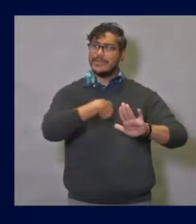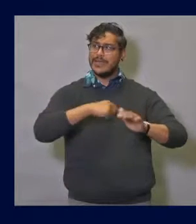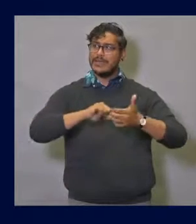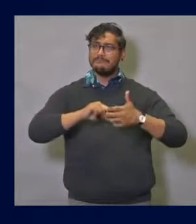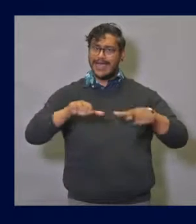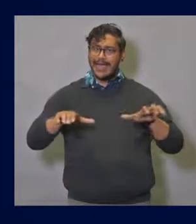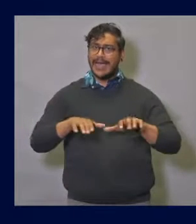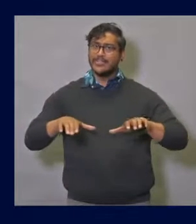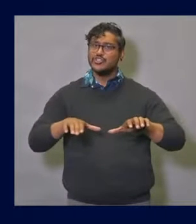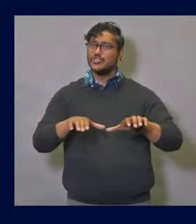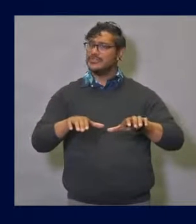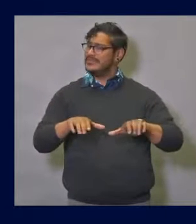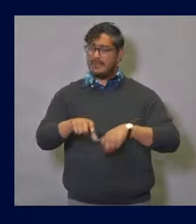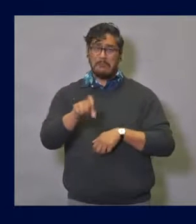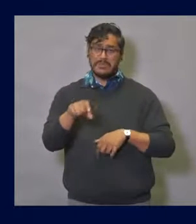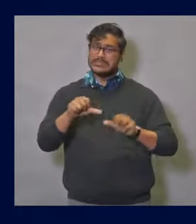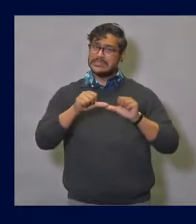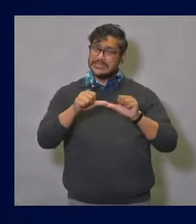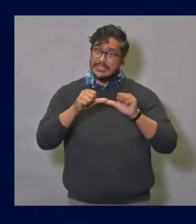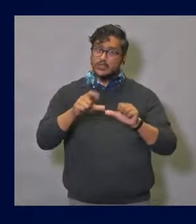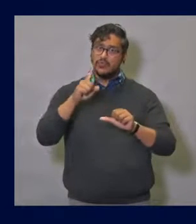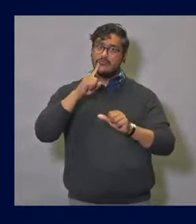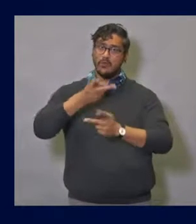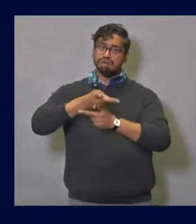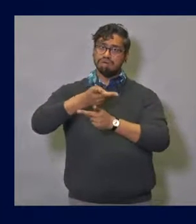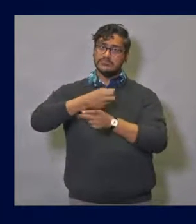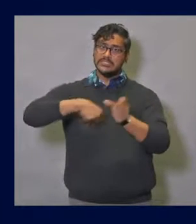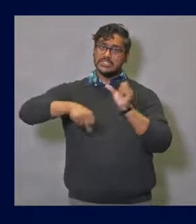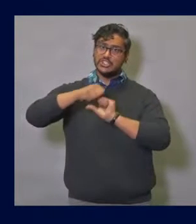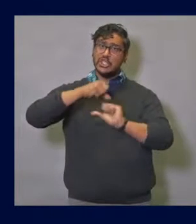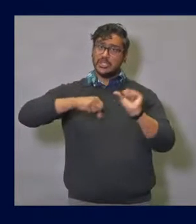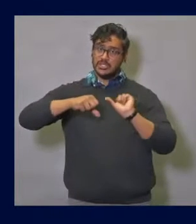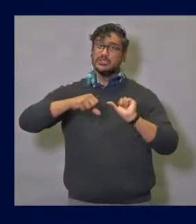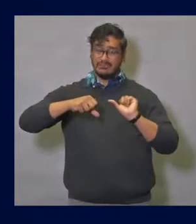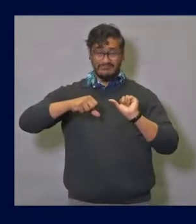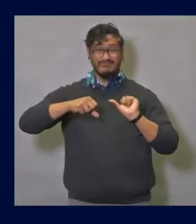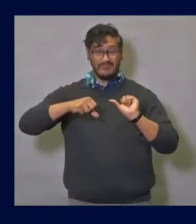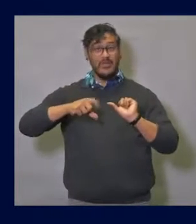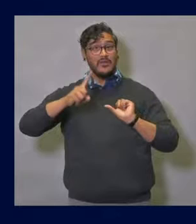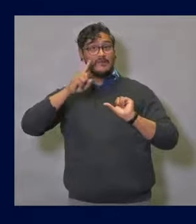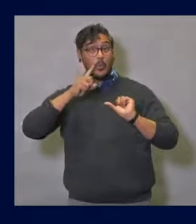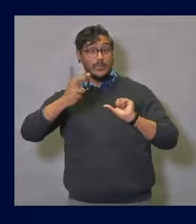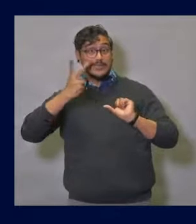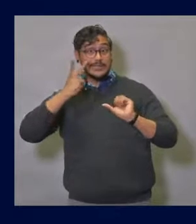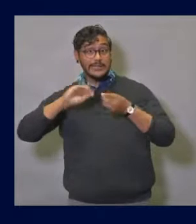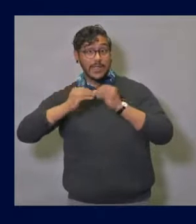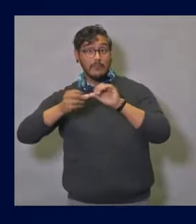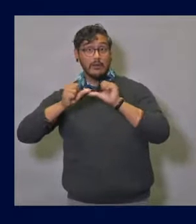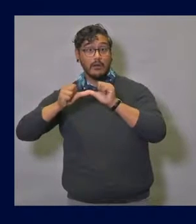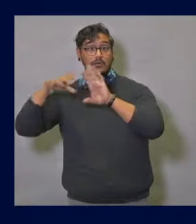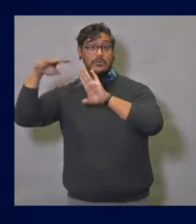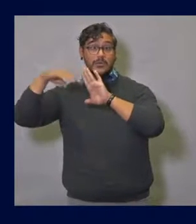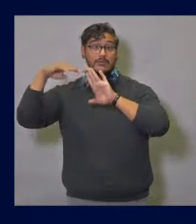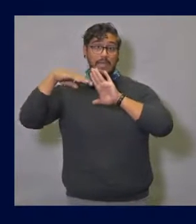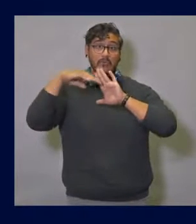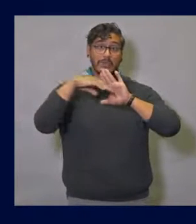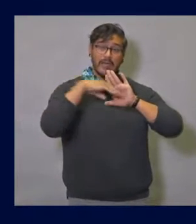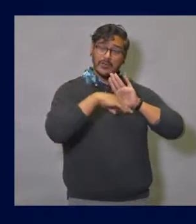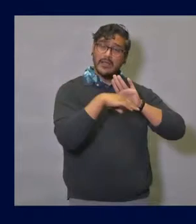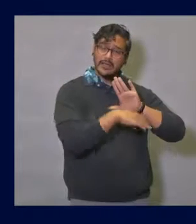WE ALL TOOK A FEW WEEKS AGO AND